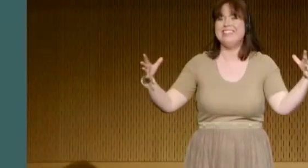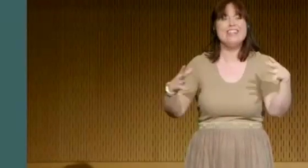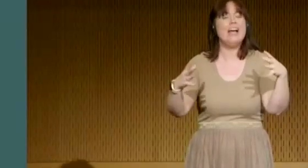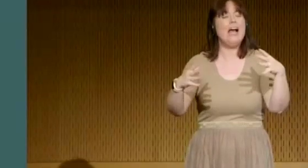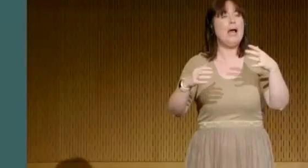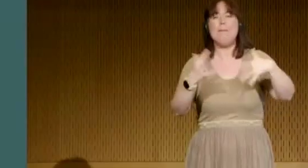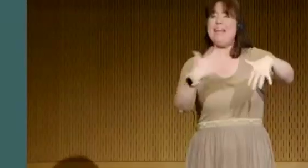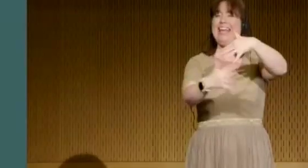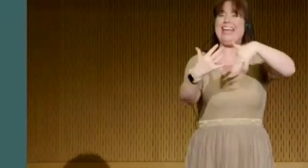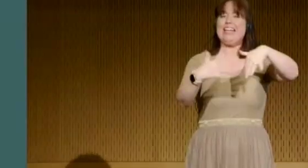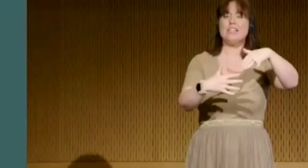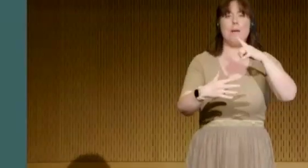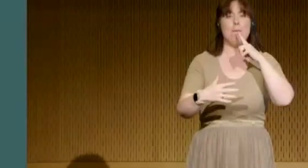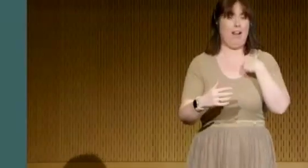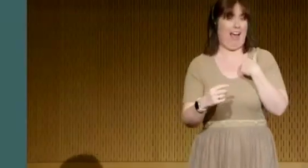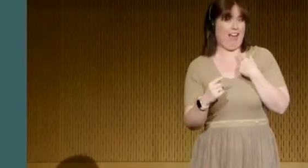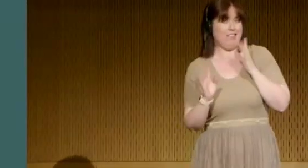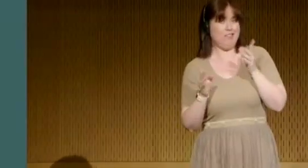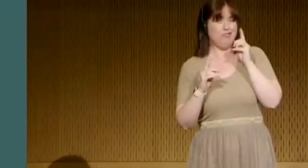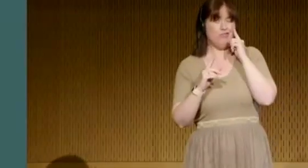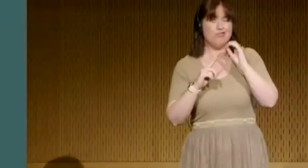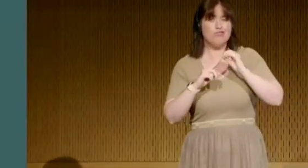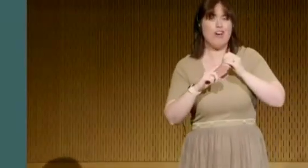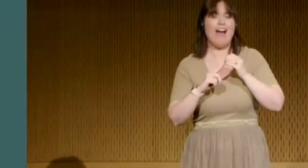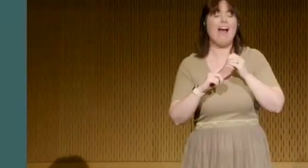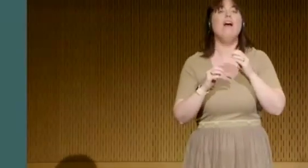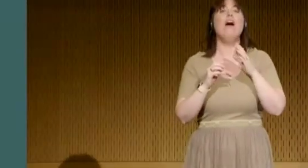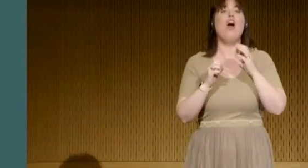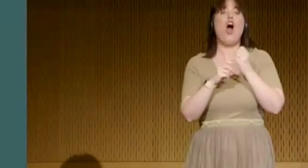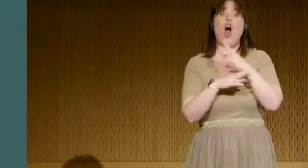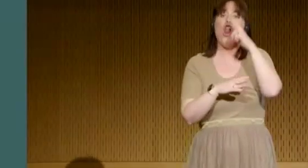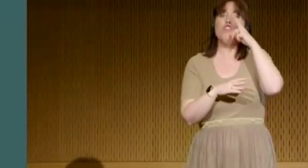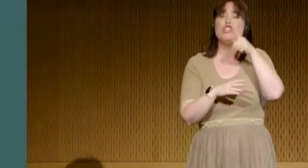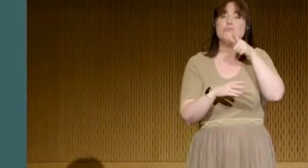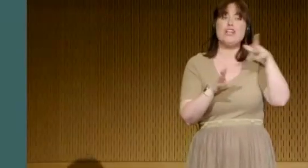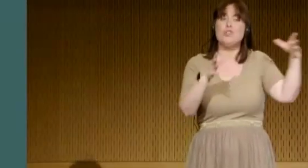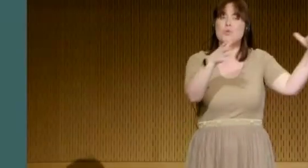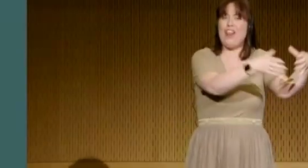other. I've tried this where all the Russian speakers can be together. So might be people